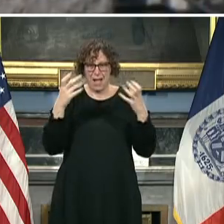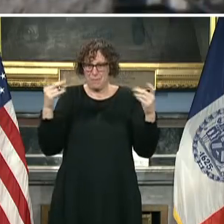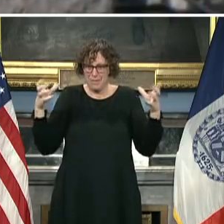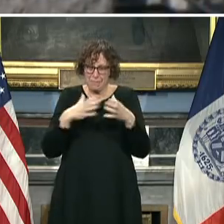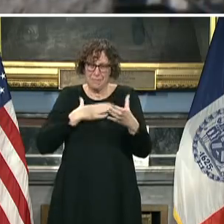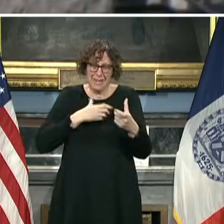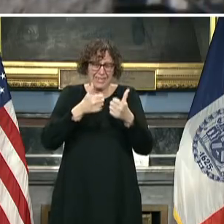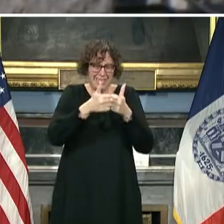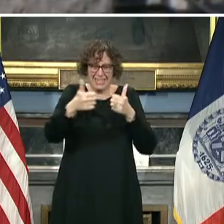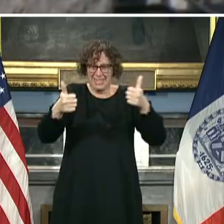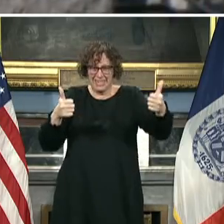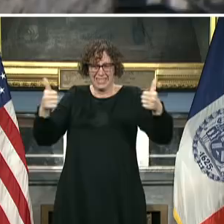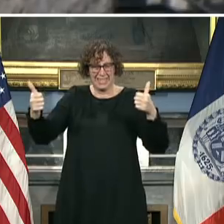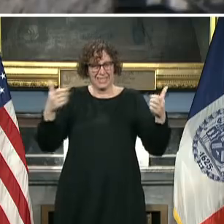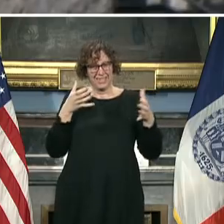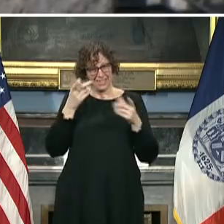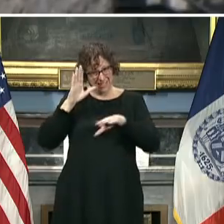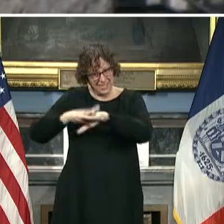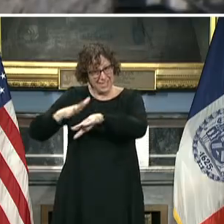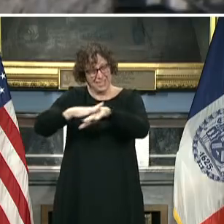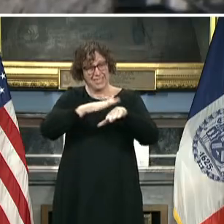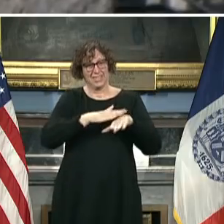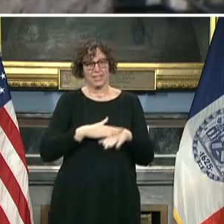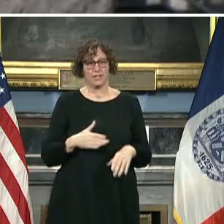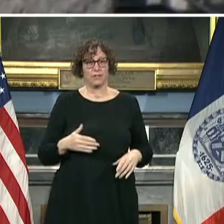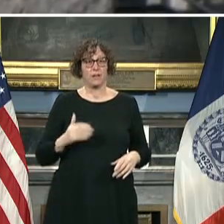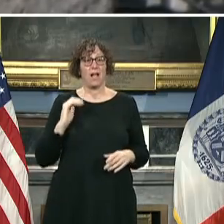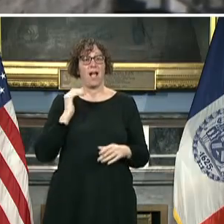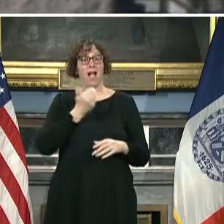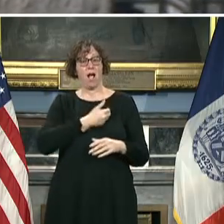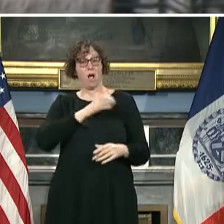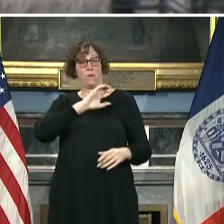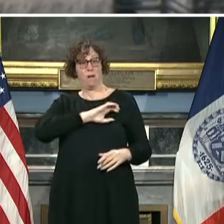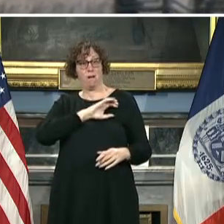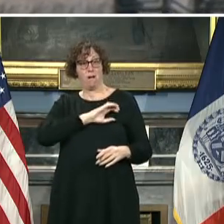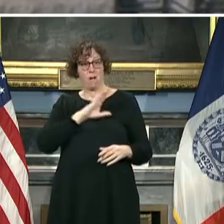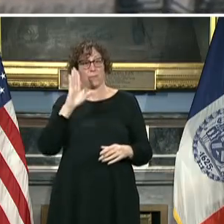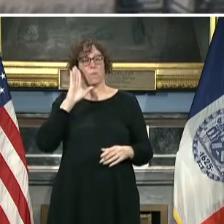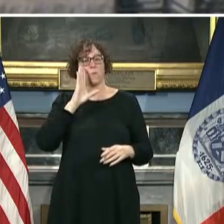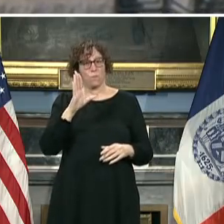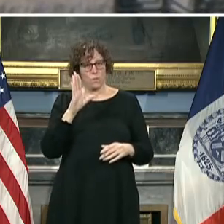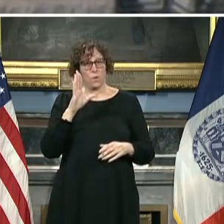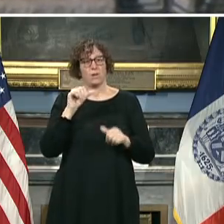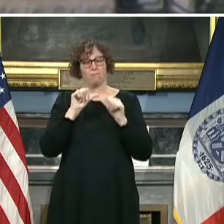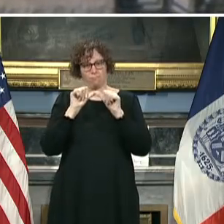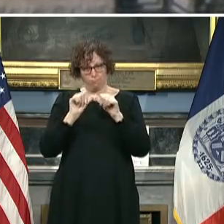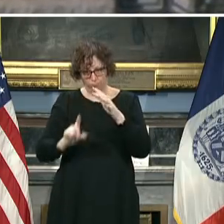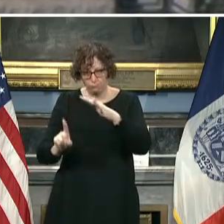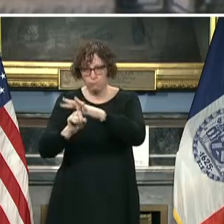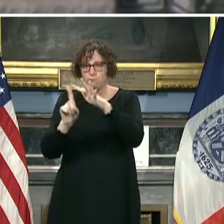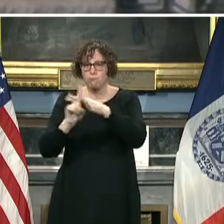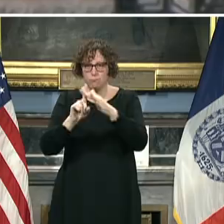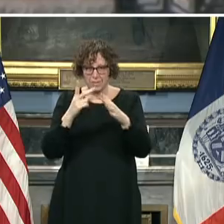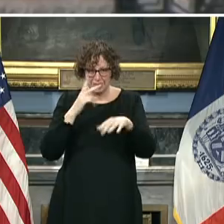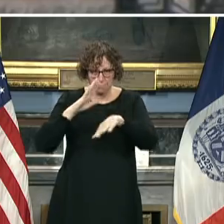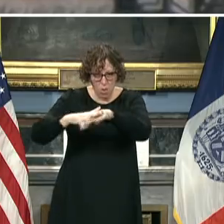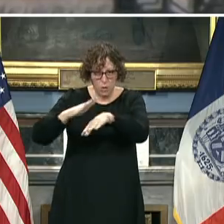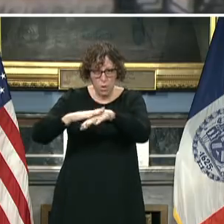PEOPLE ARE TRYING TO, YOU KNOW, DEAL WITH A VERY PAINFUL MOMENT. I UNDERSTAND THAT. IT'S OTN SYEA FOR PEOPLE TO GIVE UP TRADITIONS,